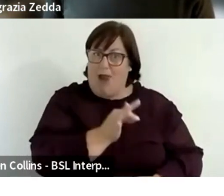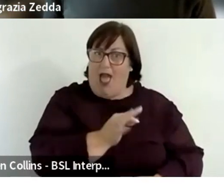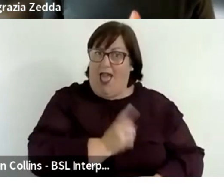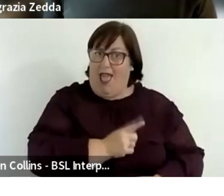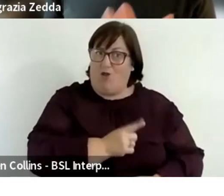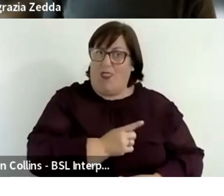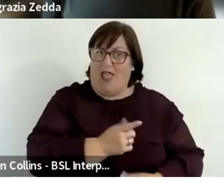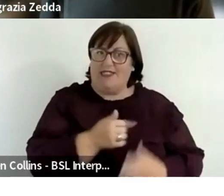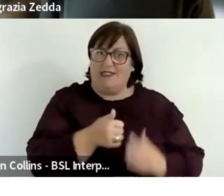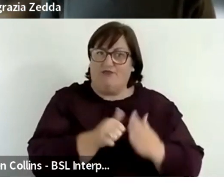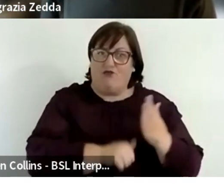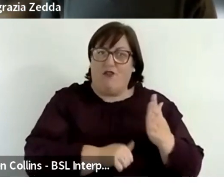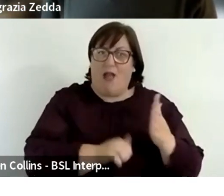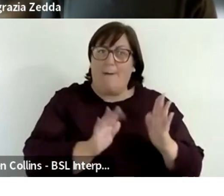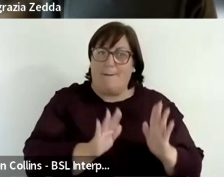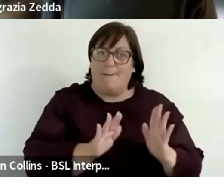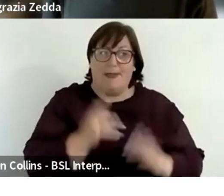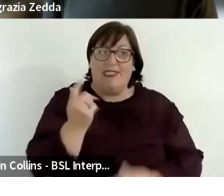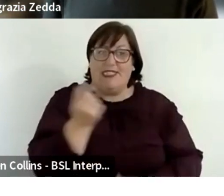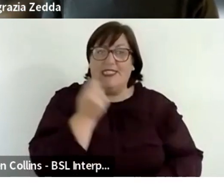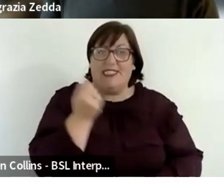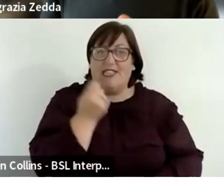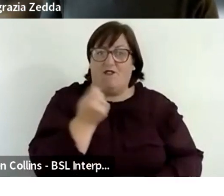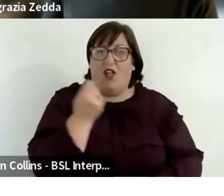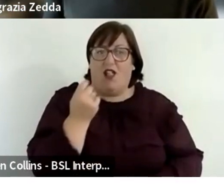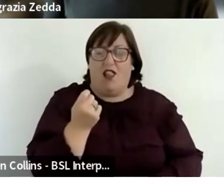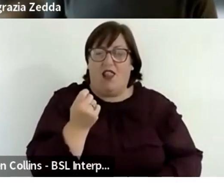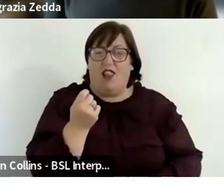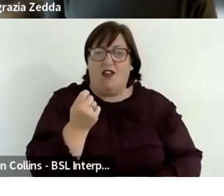So it is a very successful programme, because it is basically